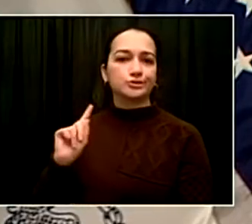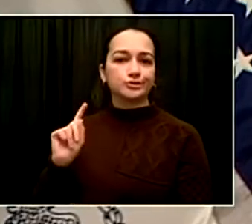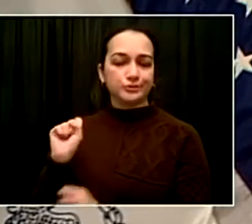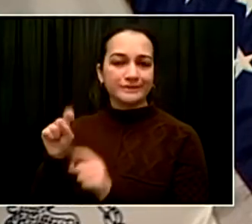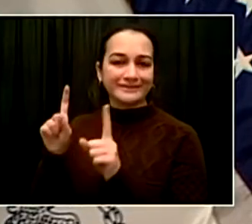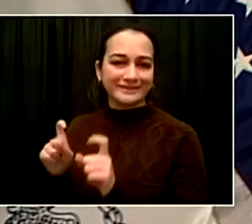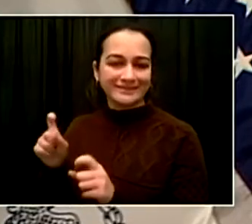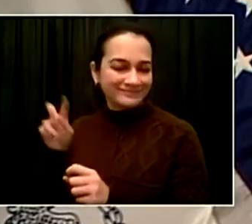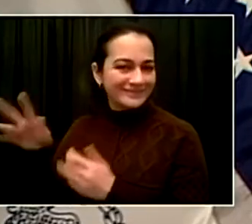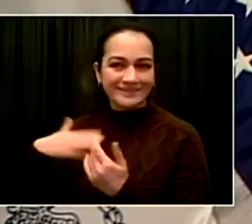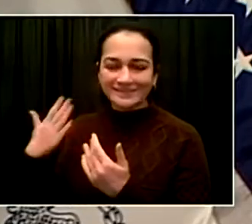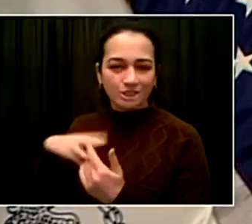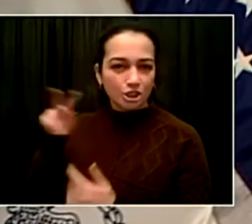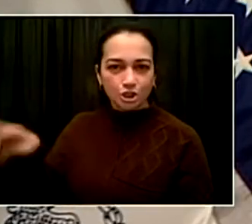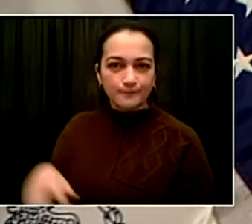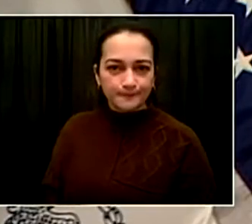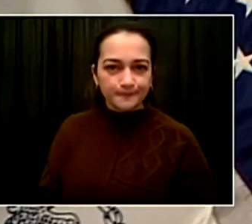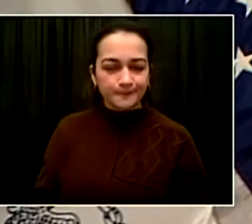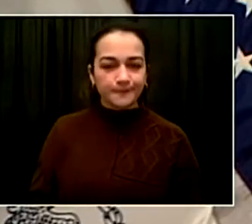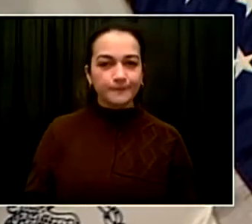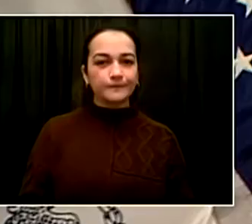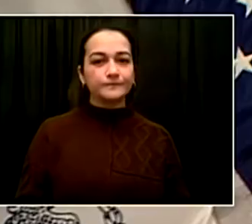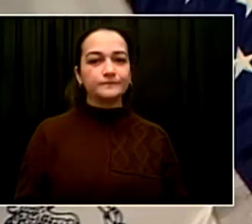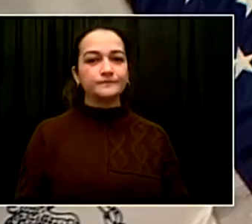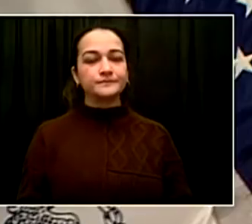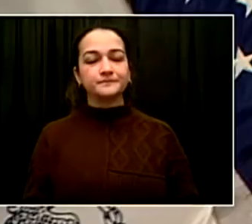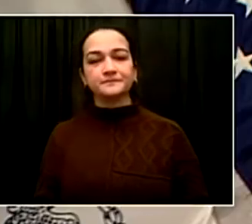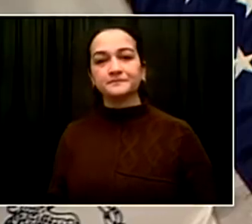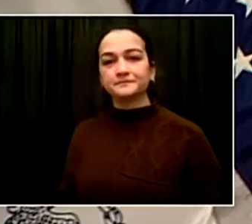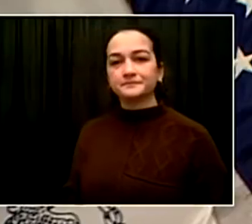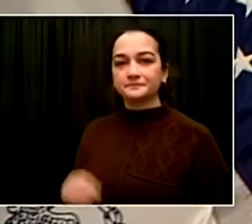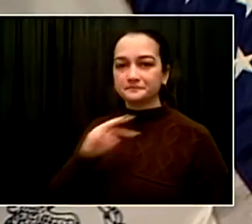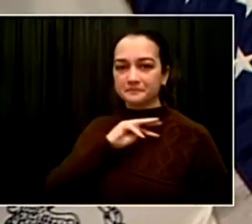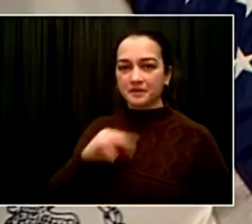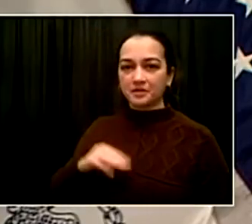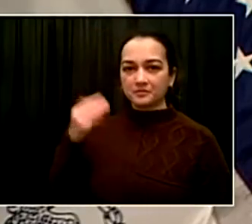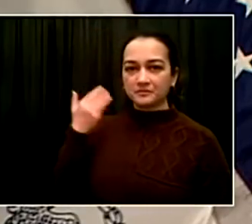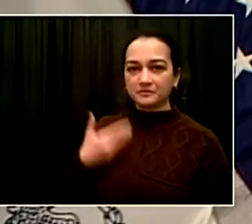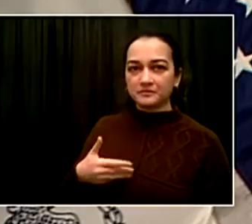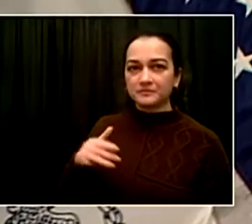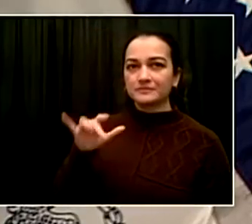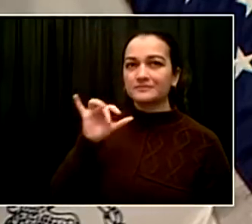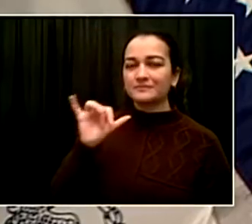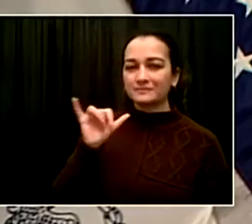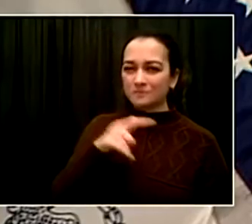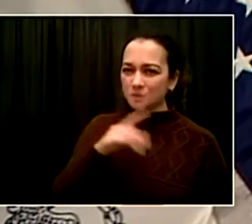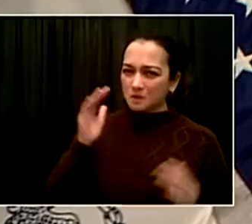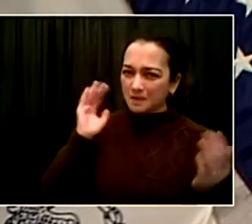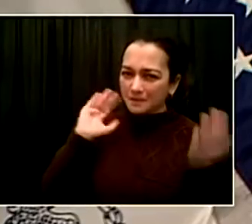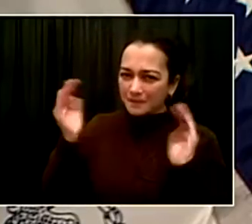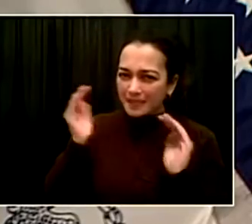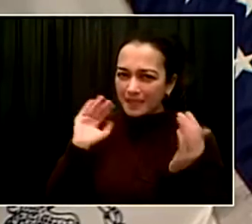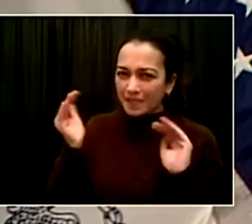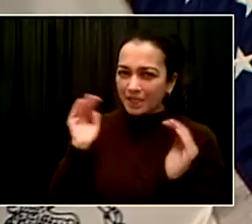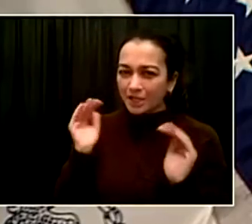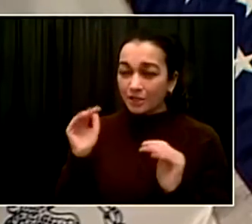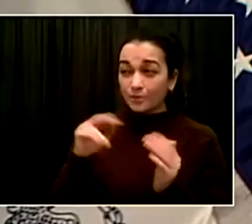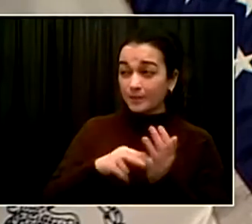WE HAD NEW SITES PER BOROUGH WITH RAPID TEST AND -- TED, EVERYTHING YOU SAID WAS